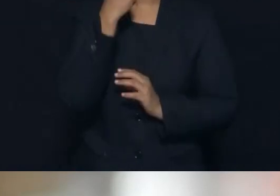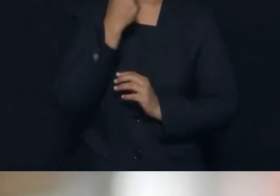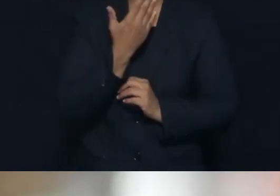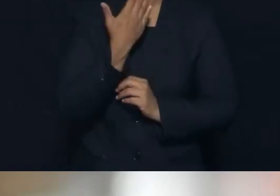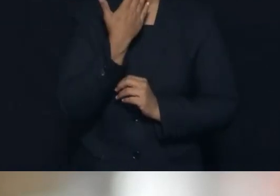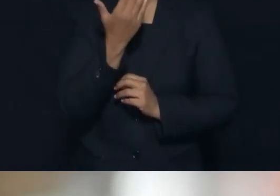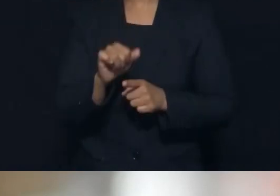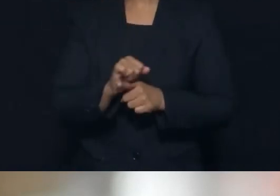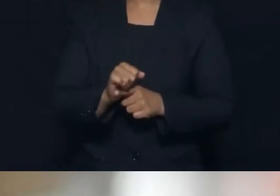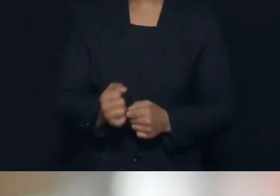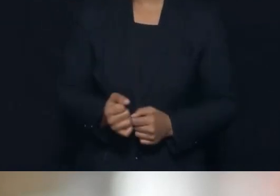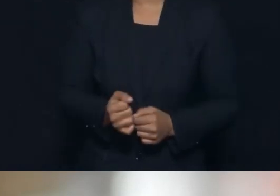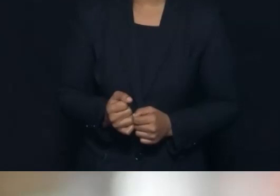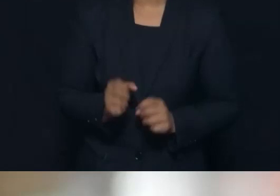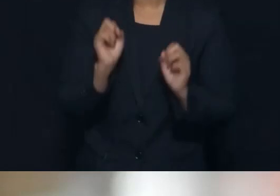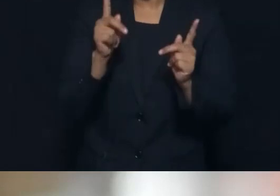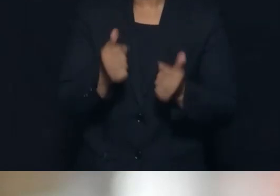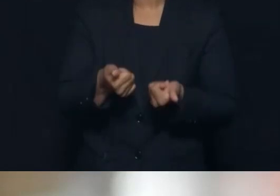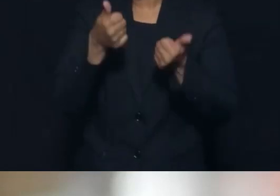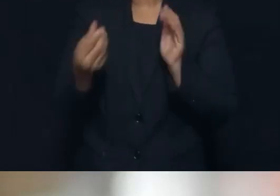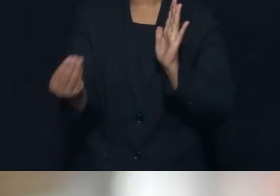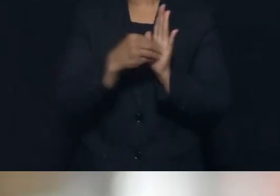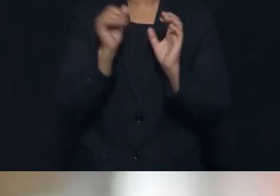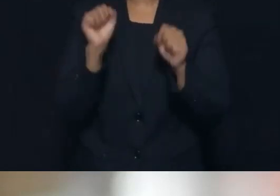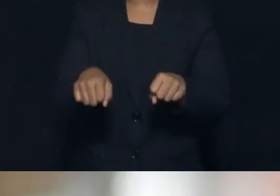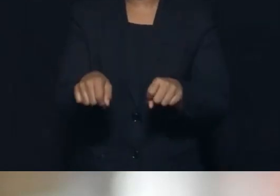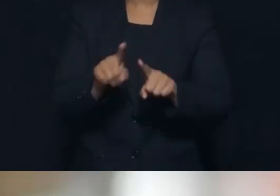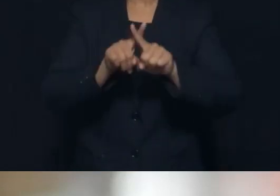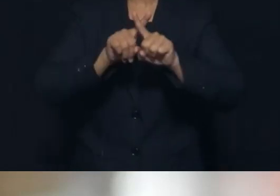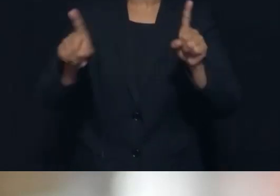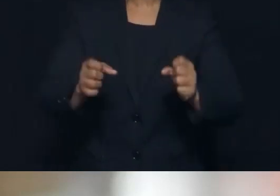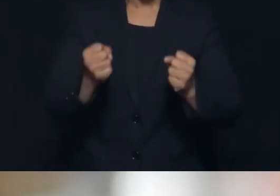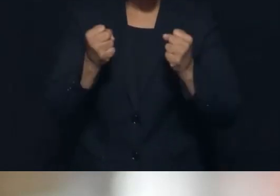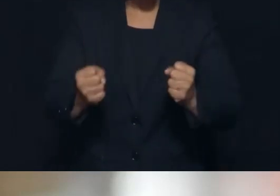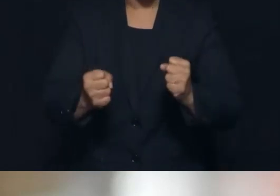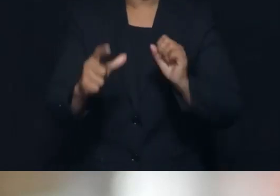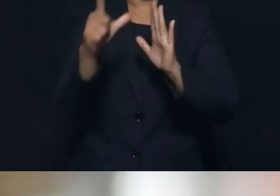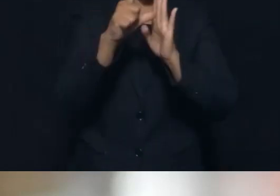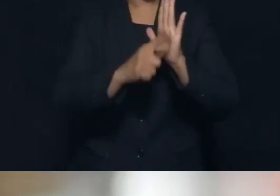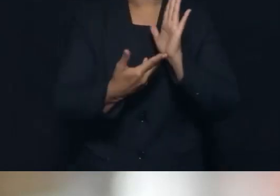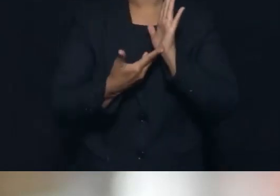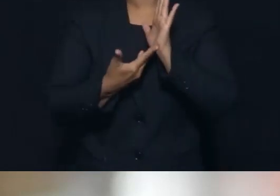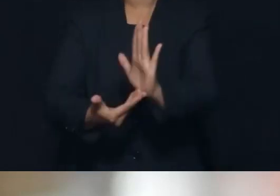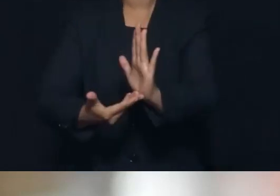And test actions produce the effect, in theory only the mission of the health and social affairs. There are some attention. But not all in accessibility.